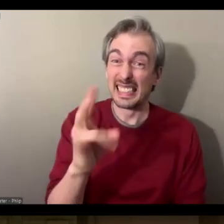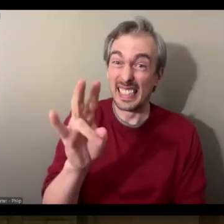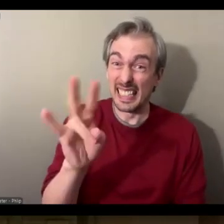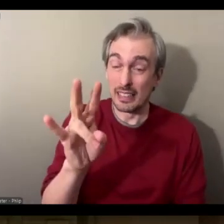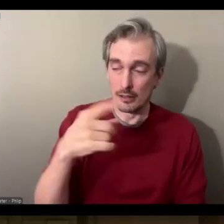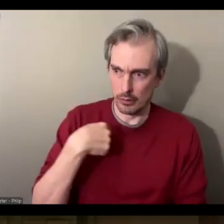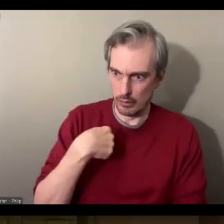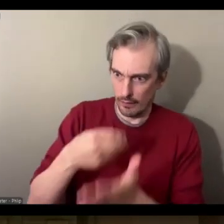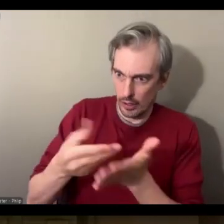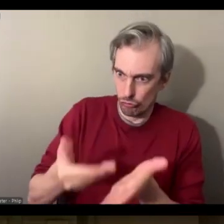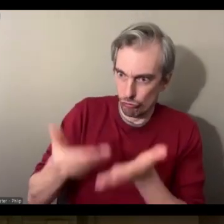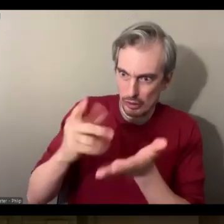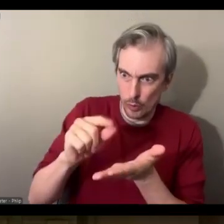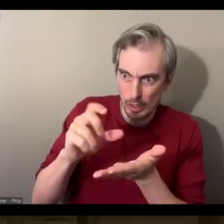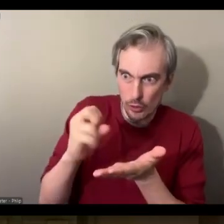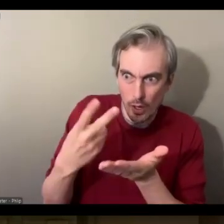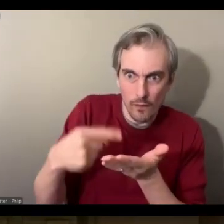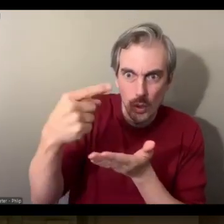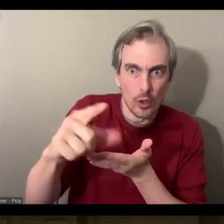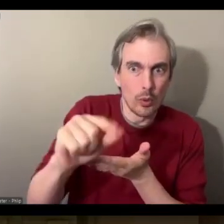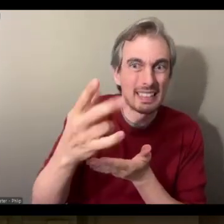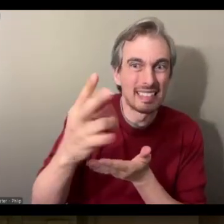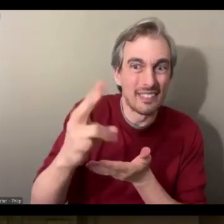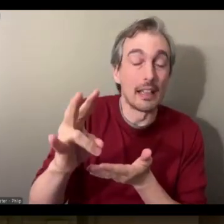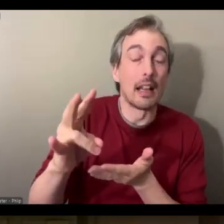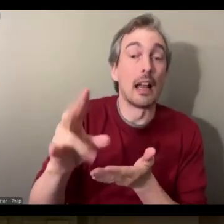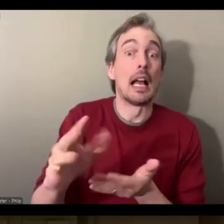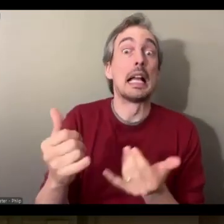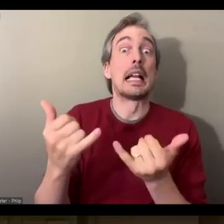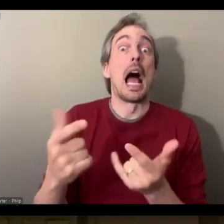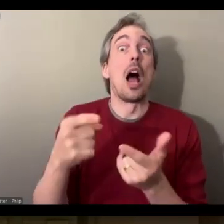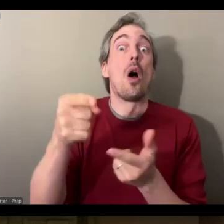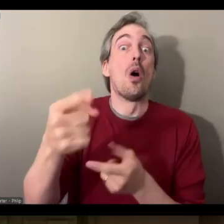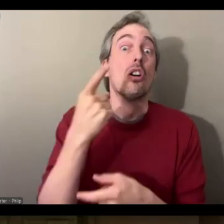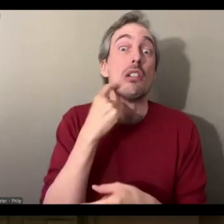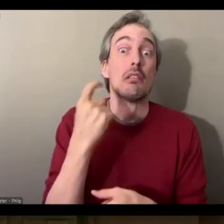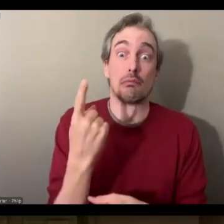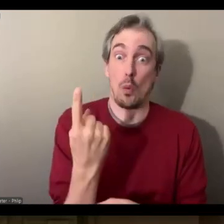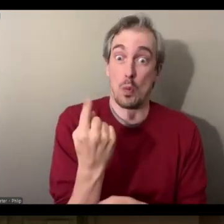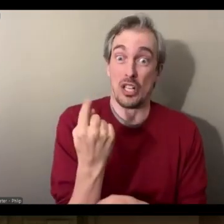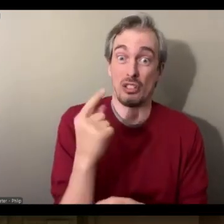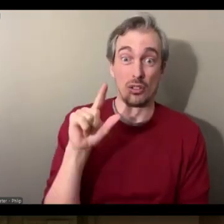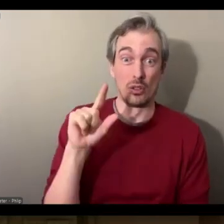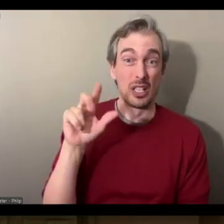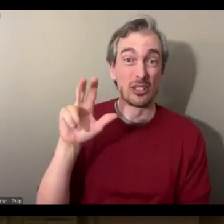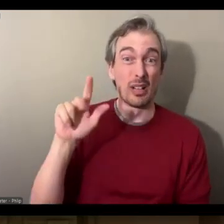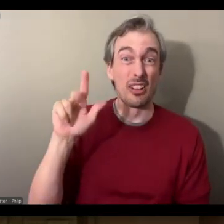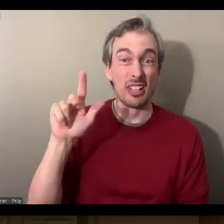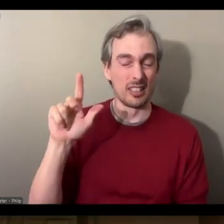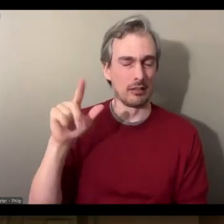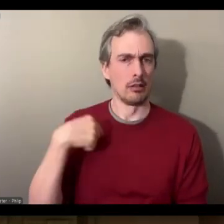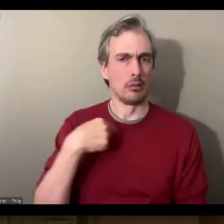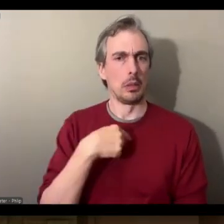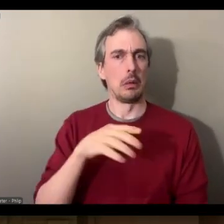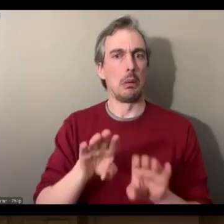opened for the first time. It really took lots and lots of work. Lots of planning. To get this